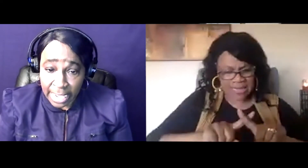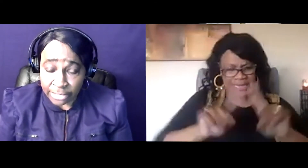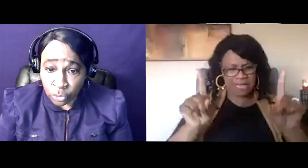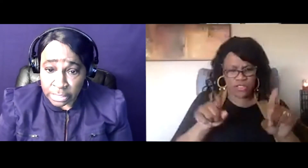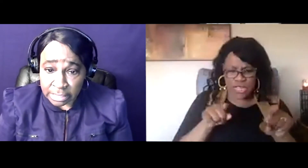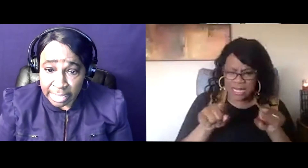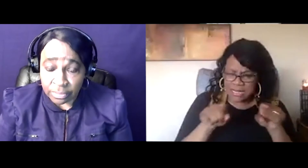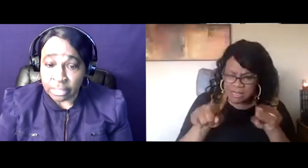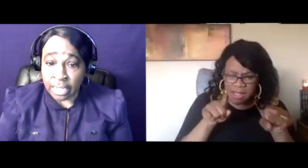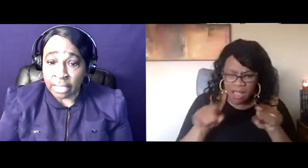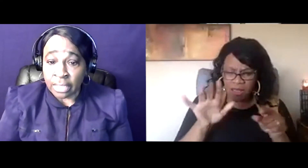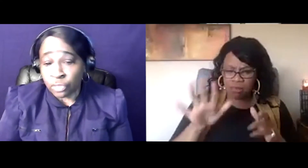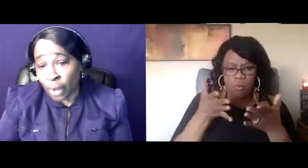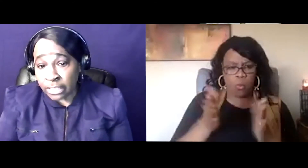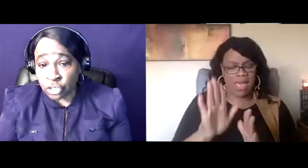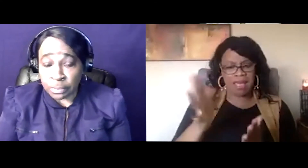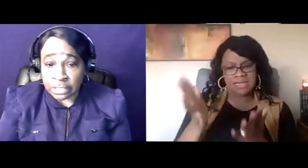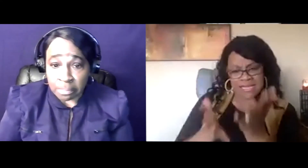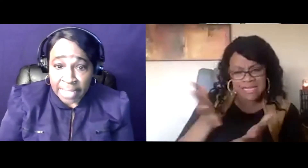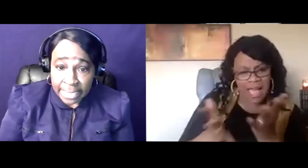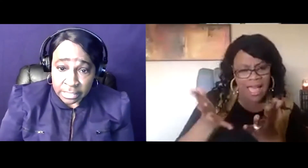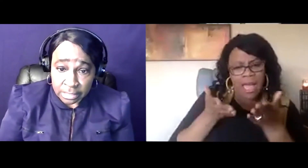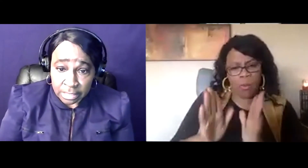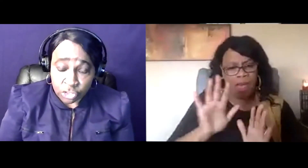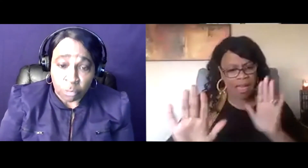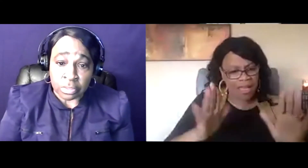I noticed that the white interpreters and the Black interpreters